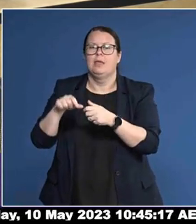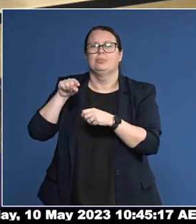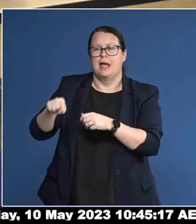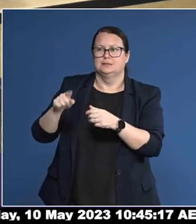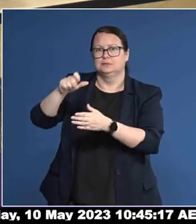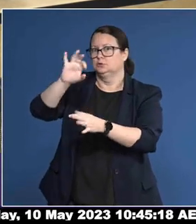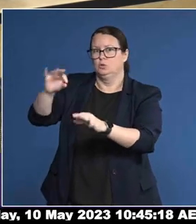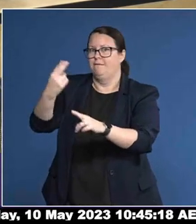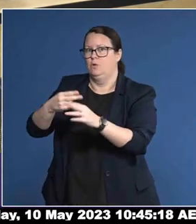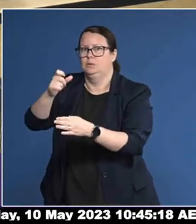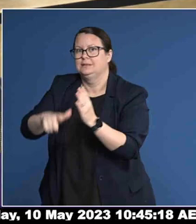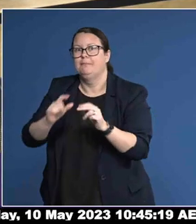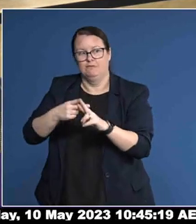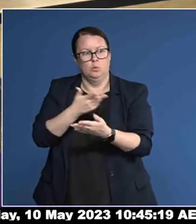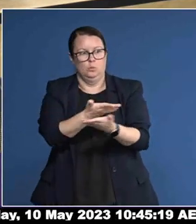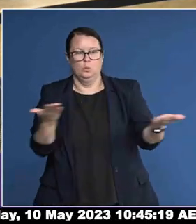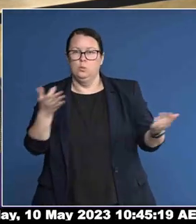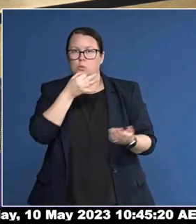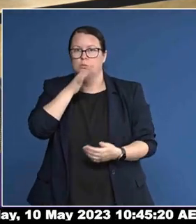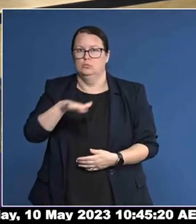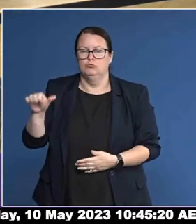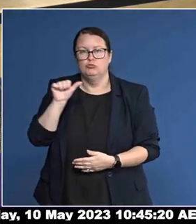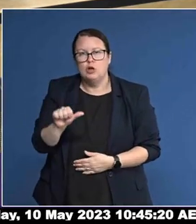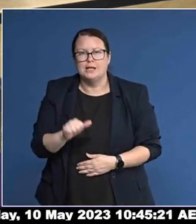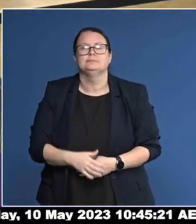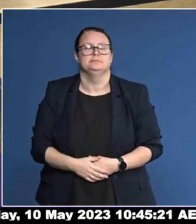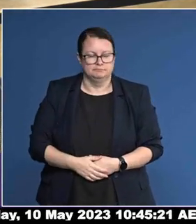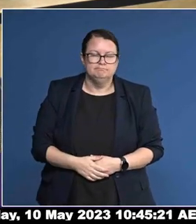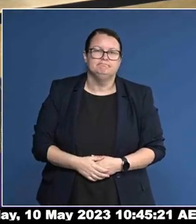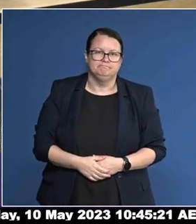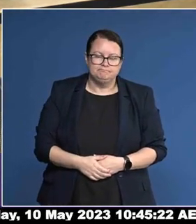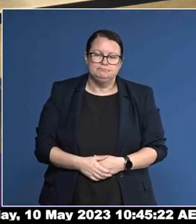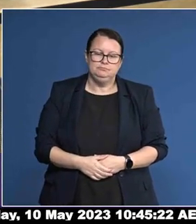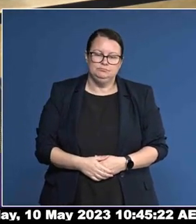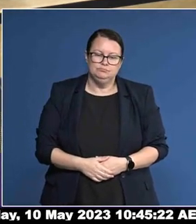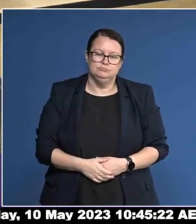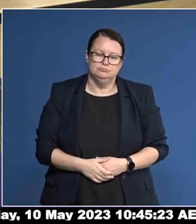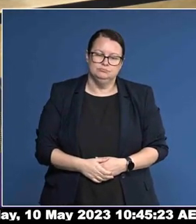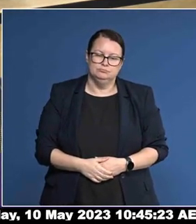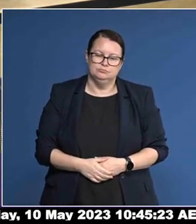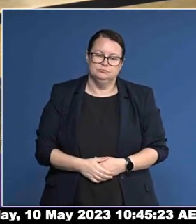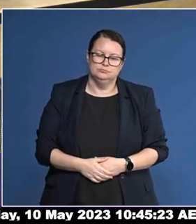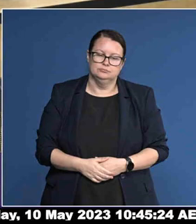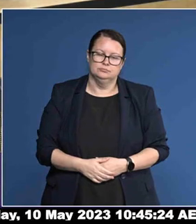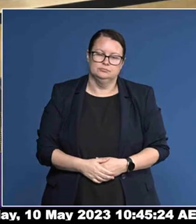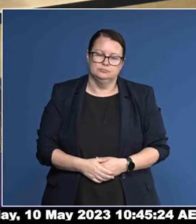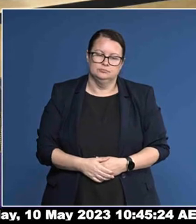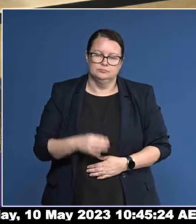Yeah, that's right. MS MAHONY: If we go over to paragraph 31,